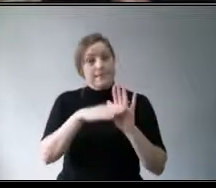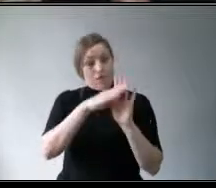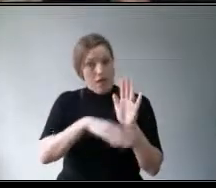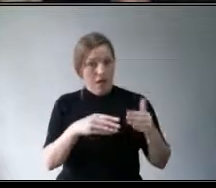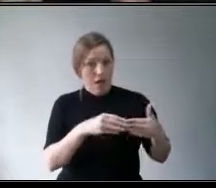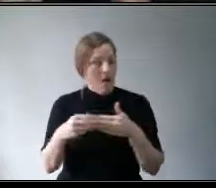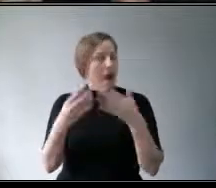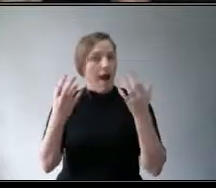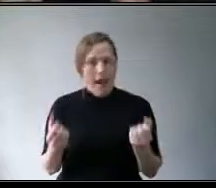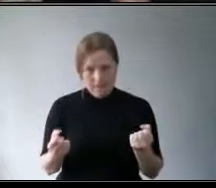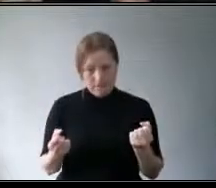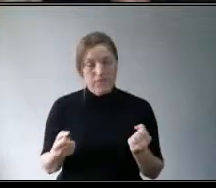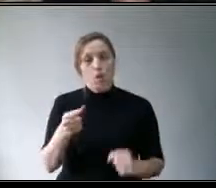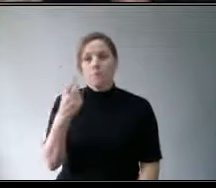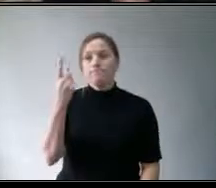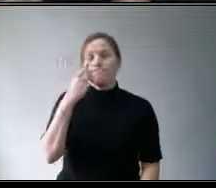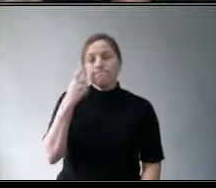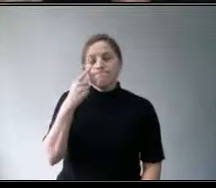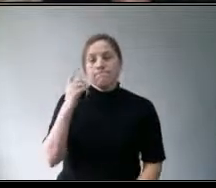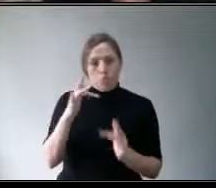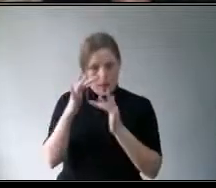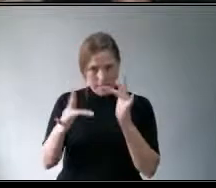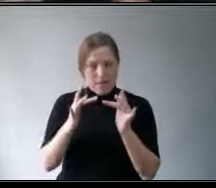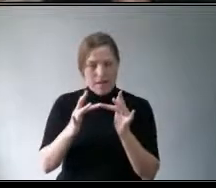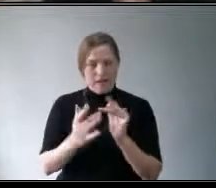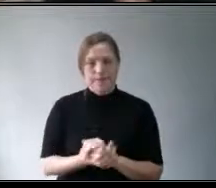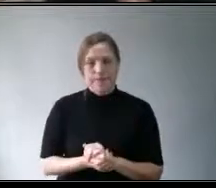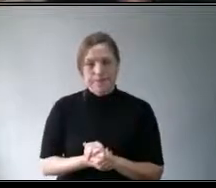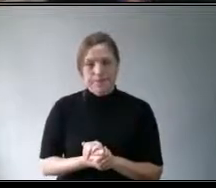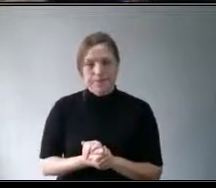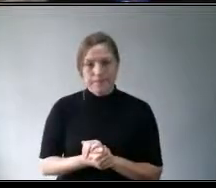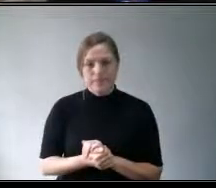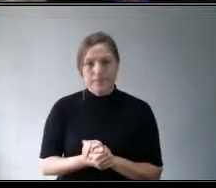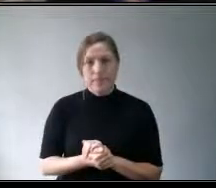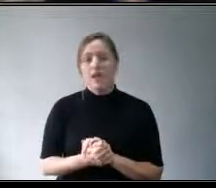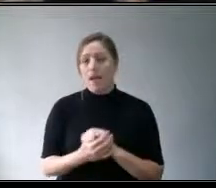have a look at those dive in we've got a couple of different versions of those on the website